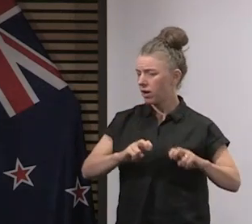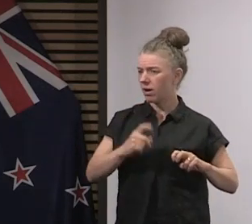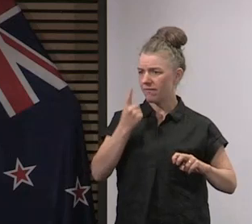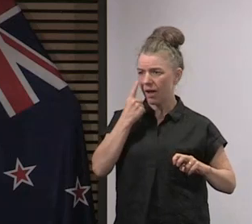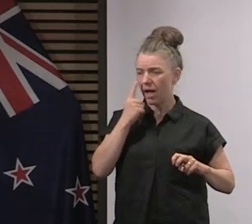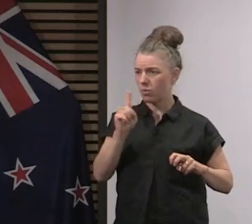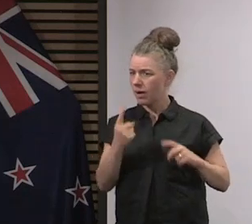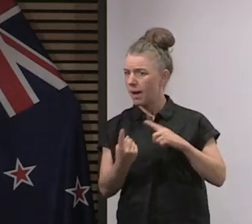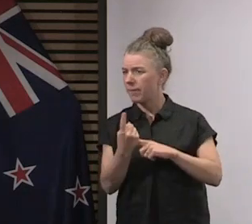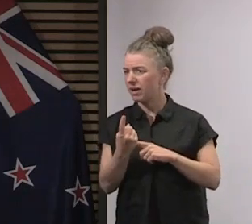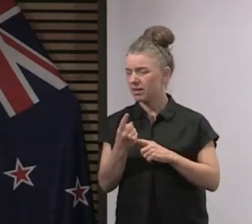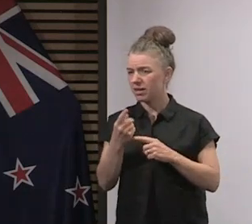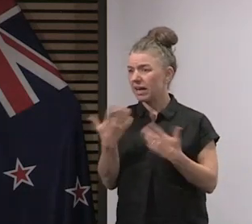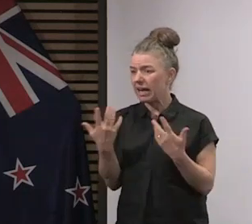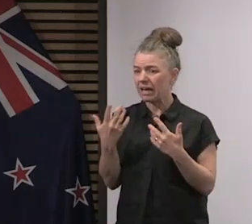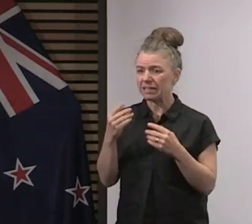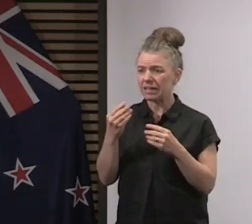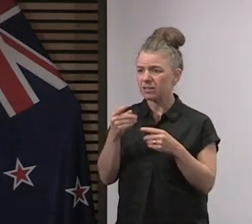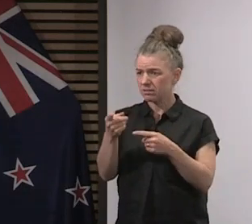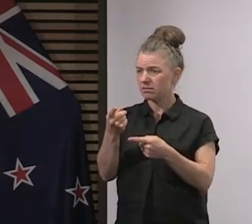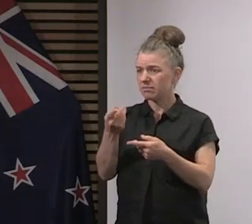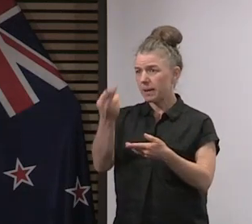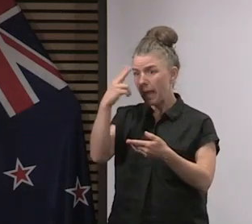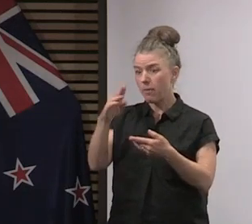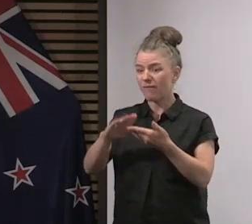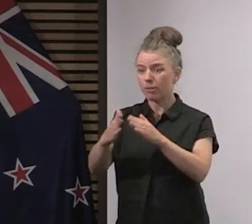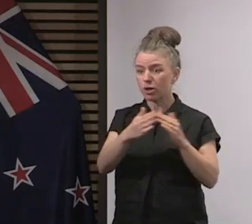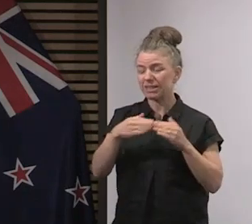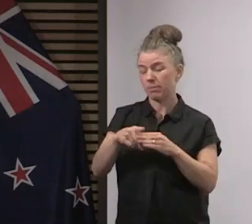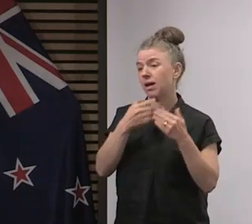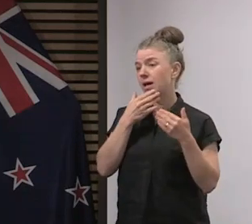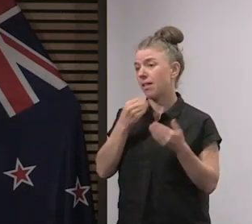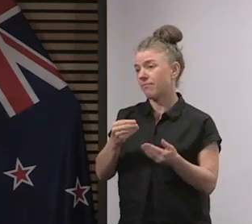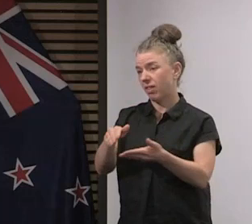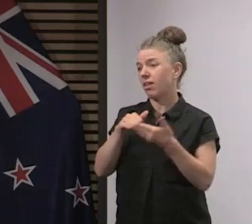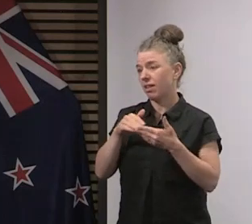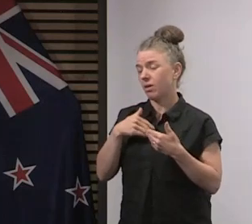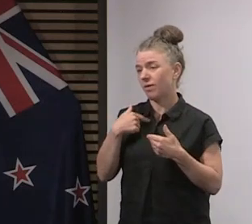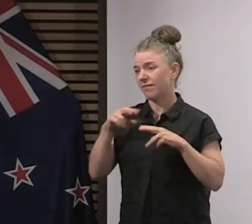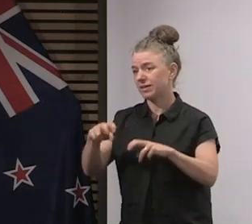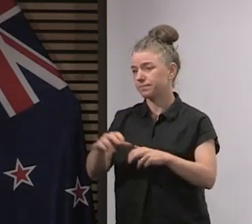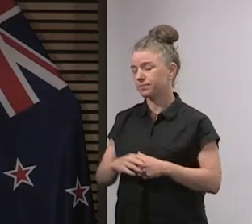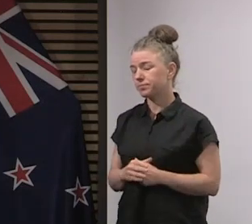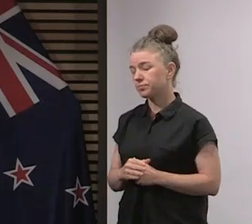being translate sod I will take that back and I'm happy to get any information about specific communities that